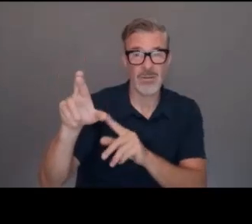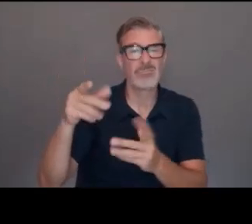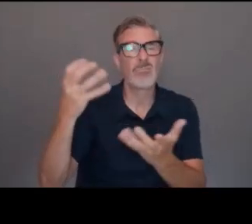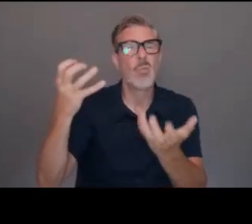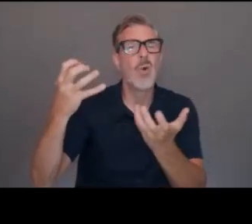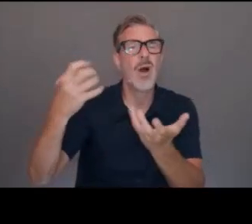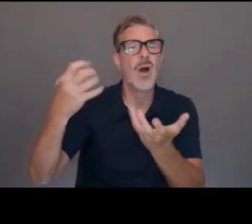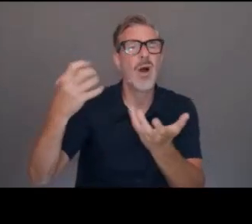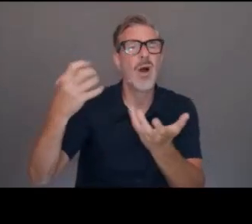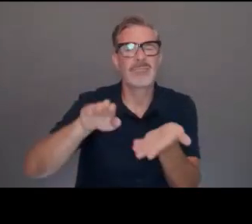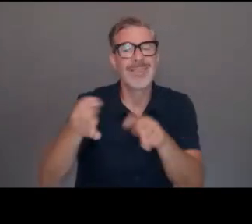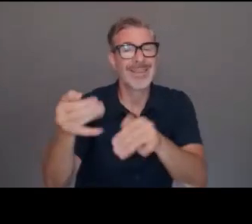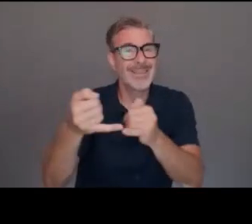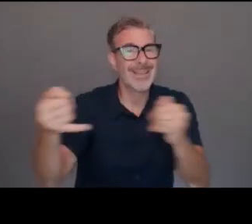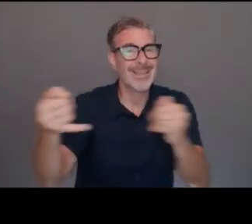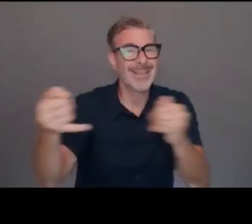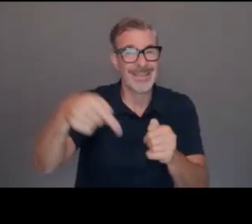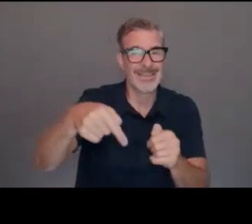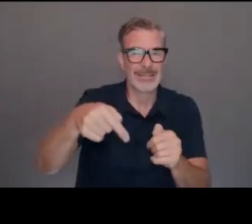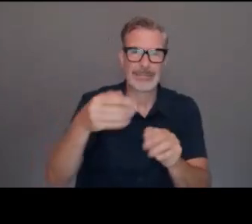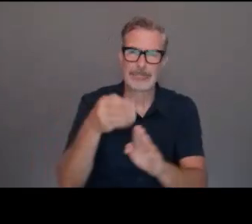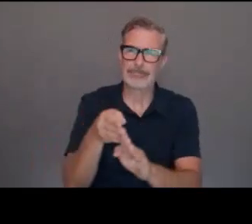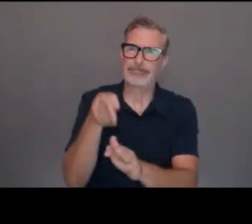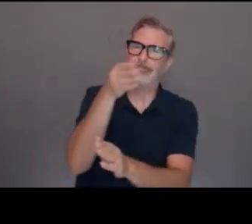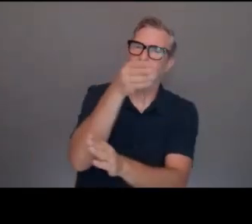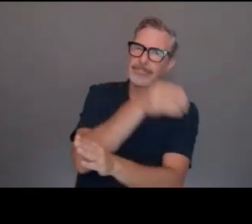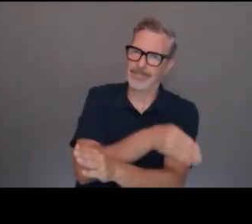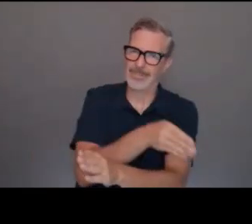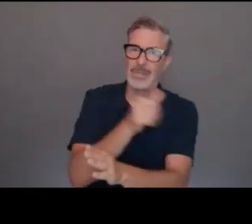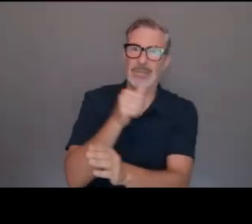early as possible, well in advance of the deadline where you can.